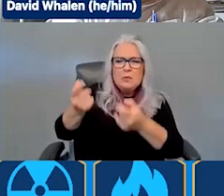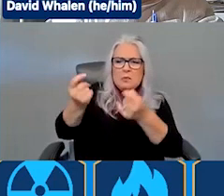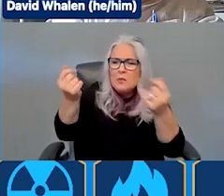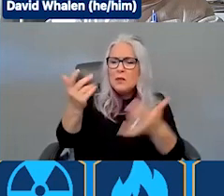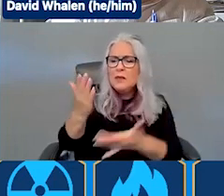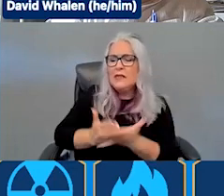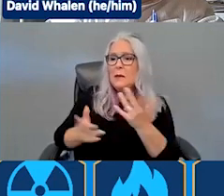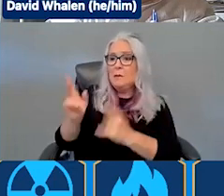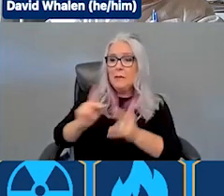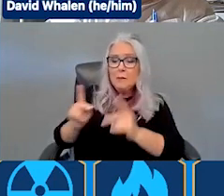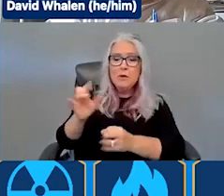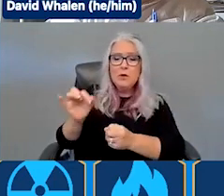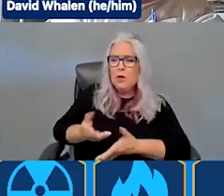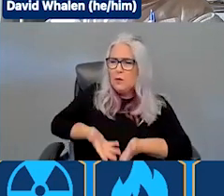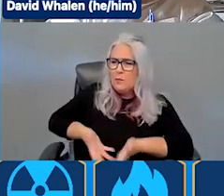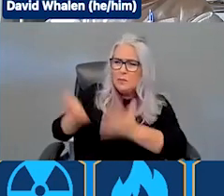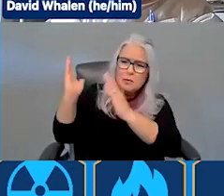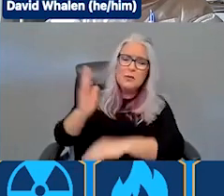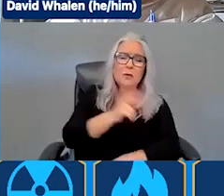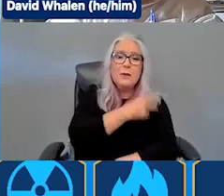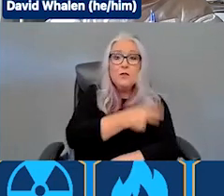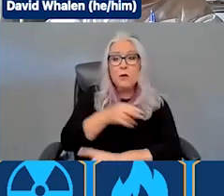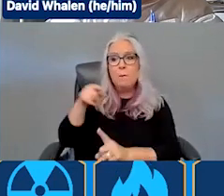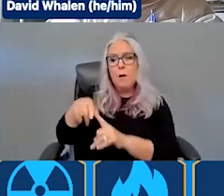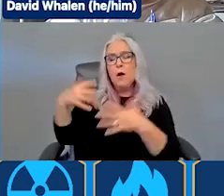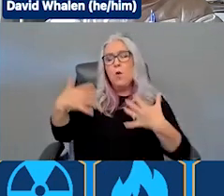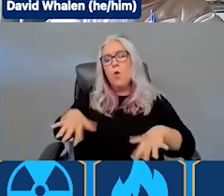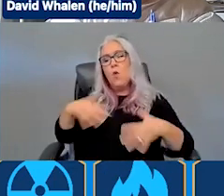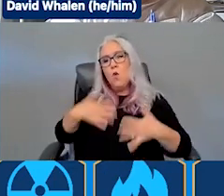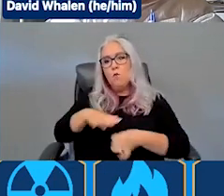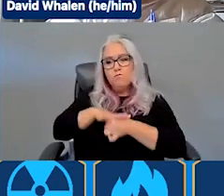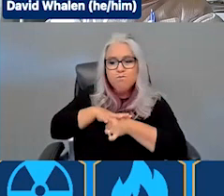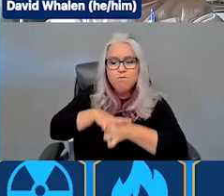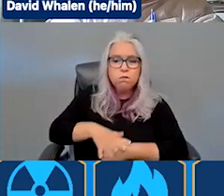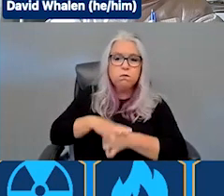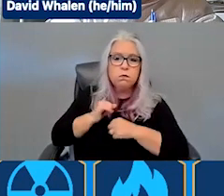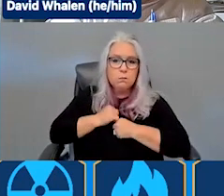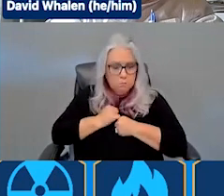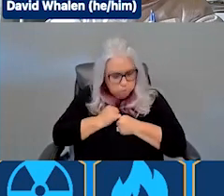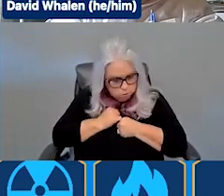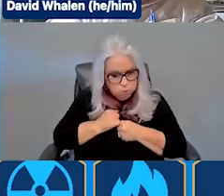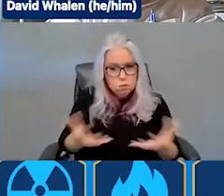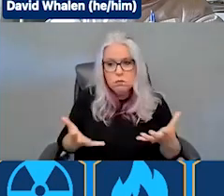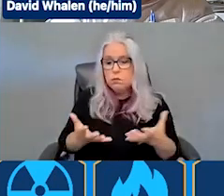patients. These are people who are strained and burnt out and trying to do the best they can